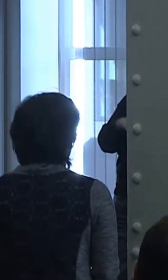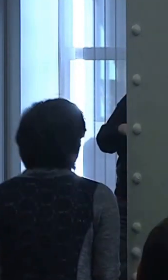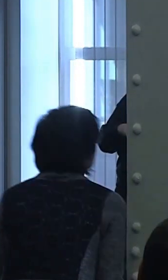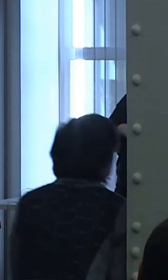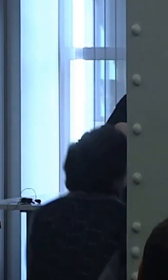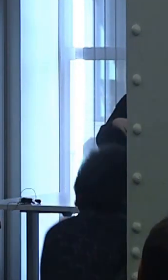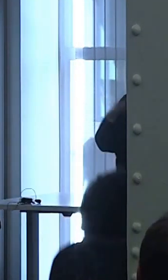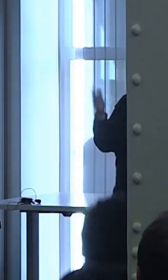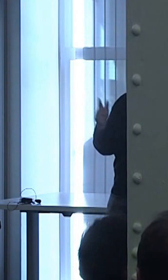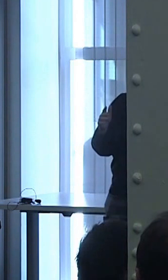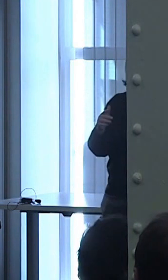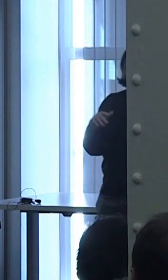and here is Alisha.